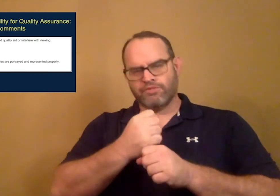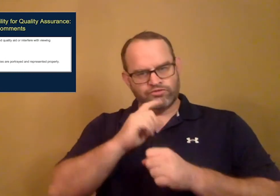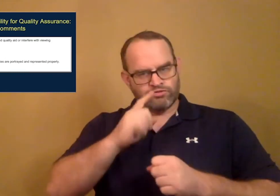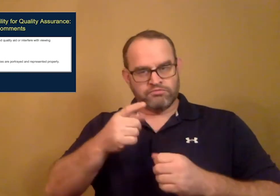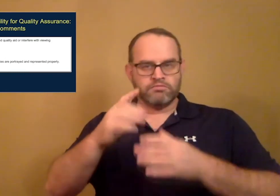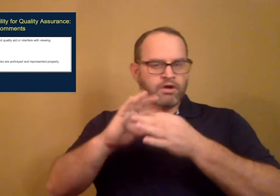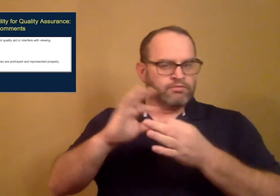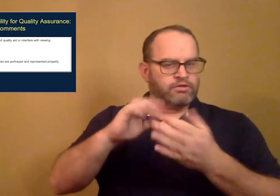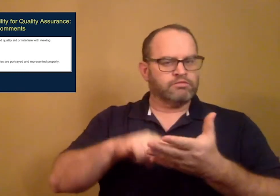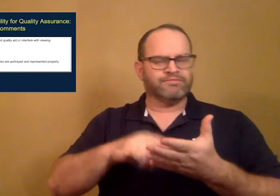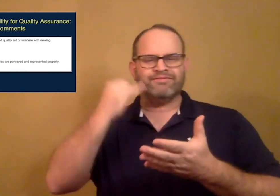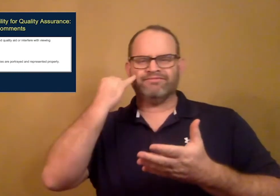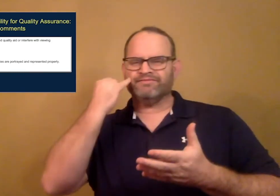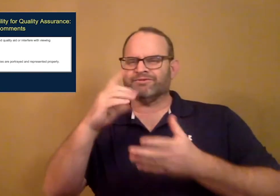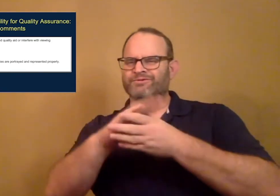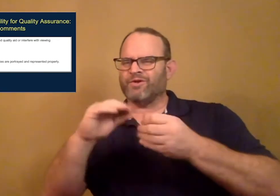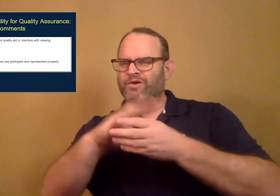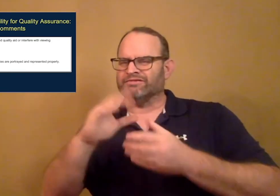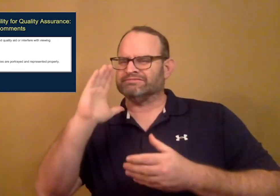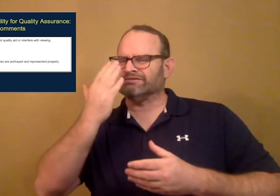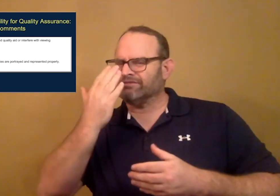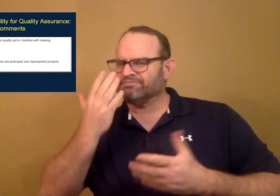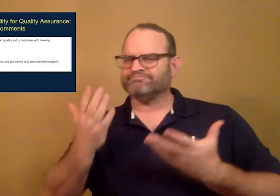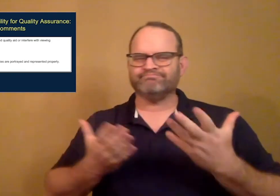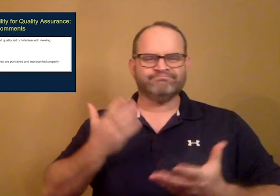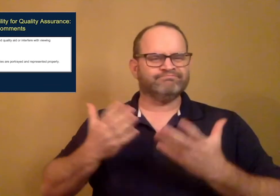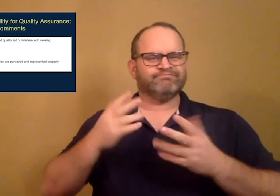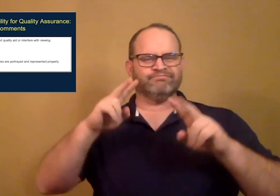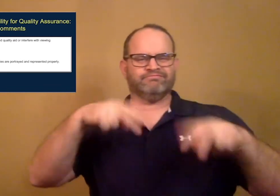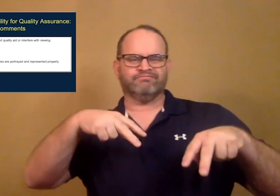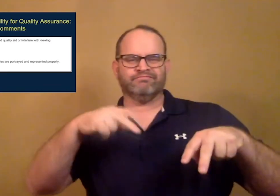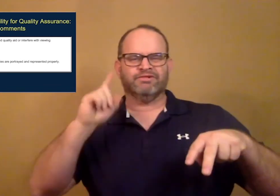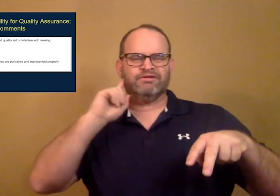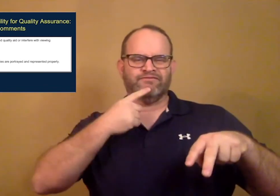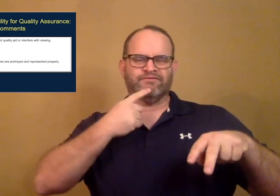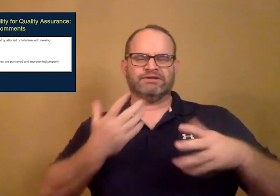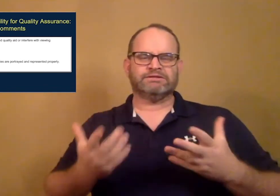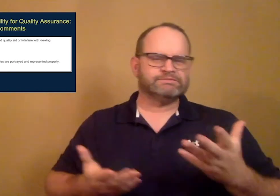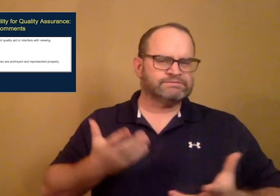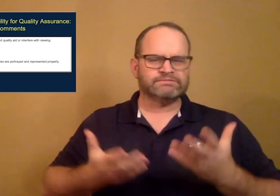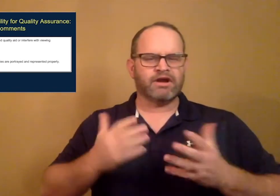If the deaf character in the story was portrayed negatively, you can make comments about that in the section